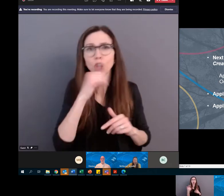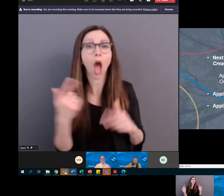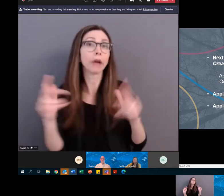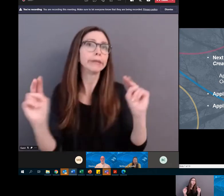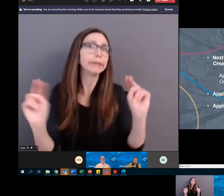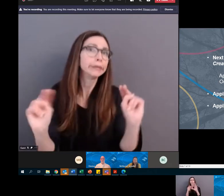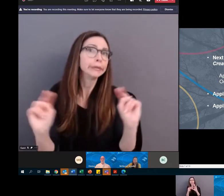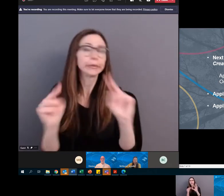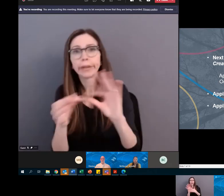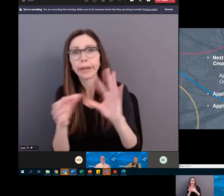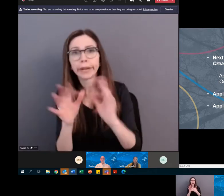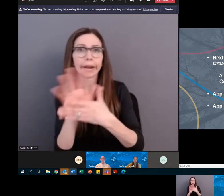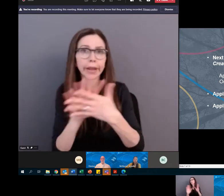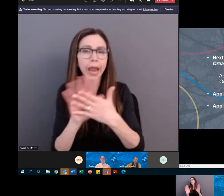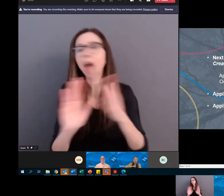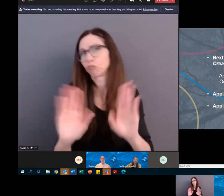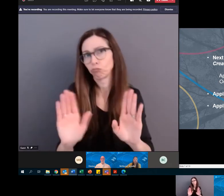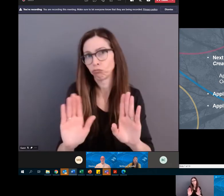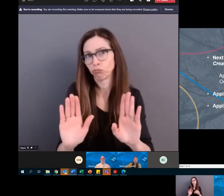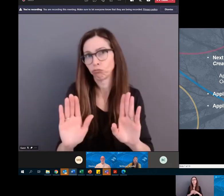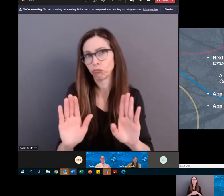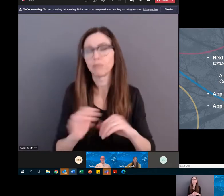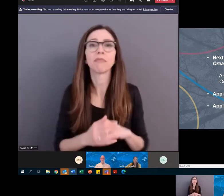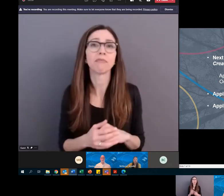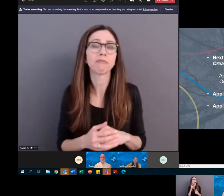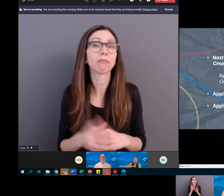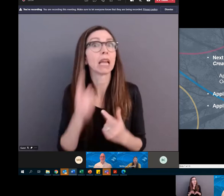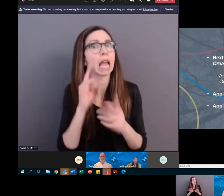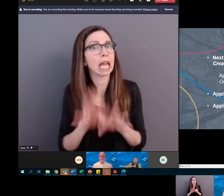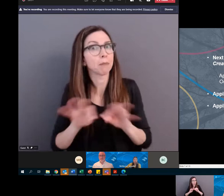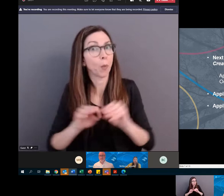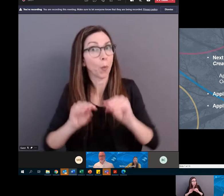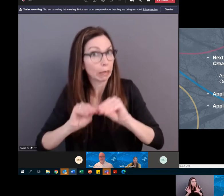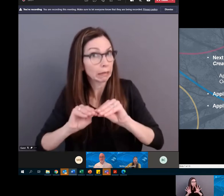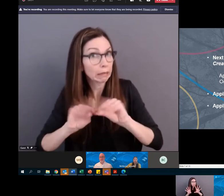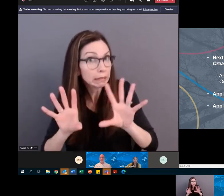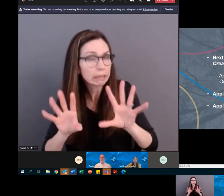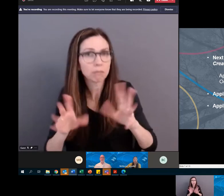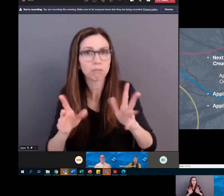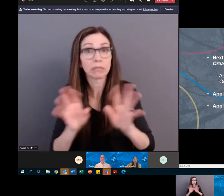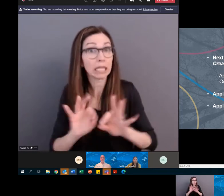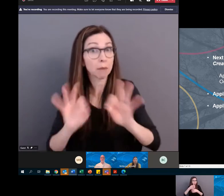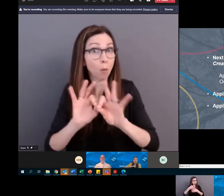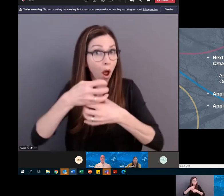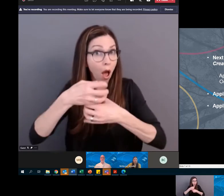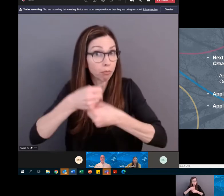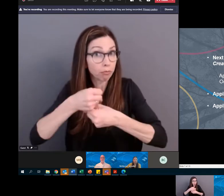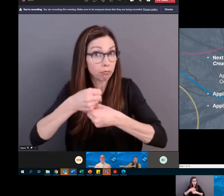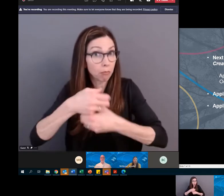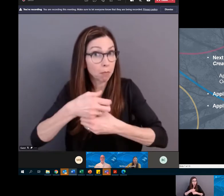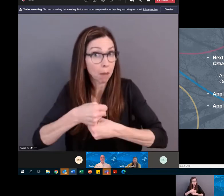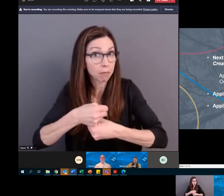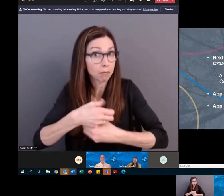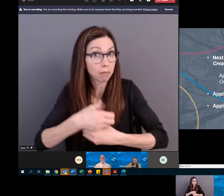best. Be clear, concise and specific. Don’t try to be